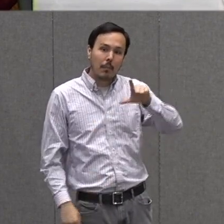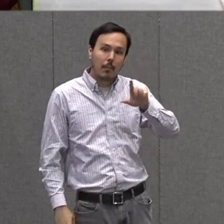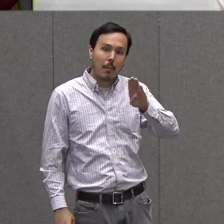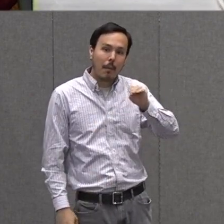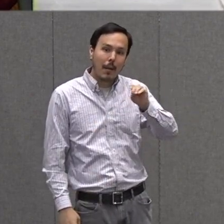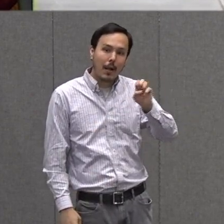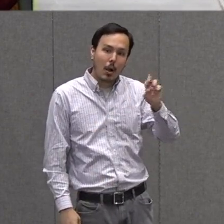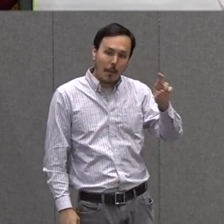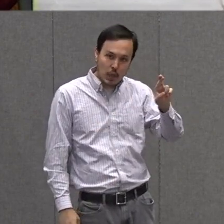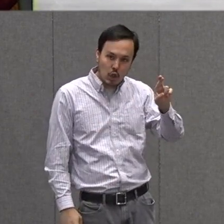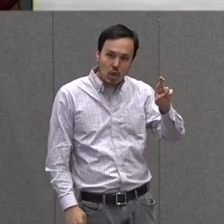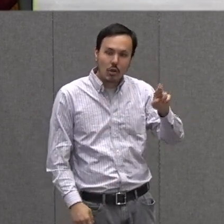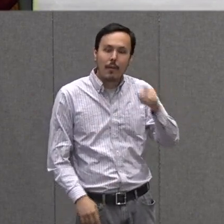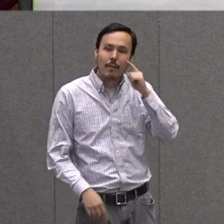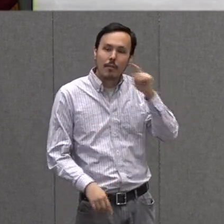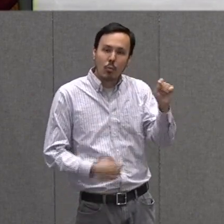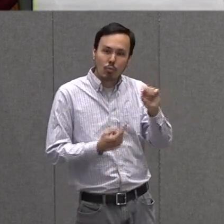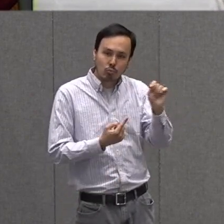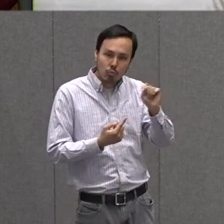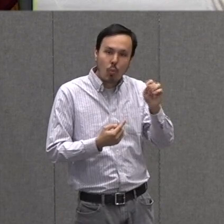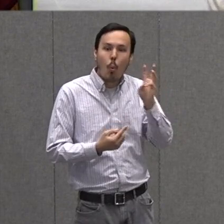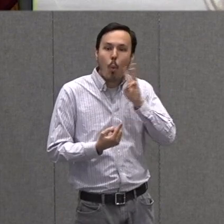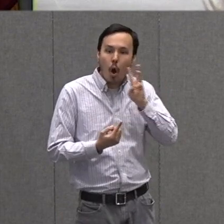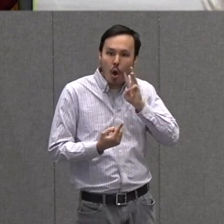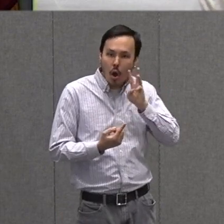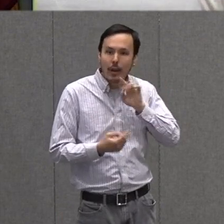in their communities to keep our lives moving forward.